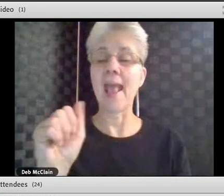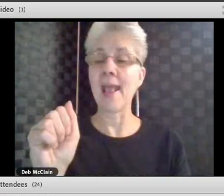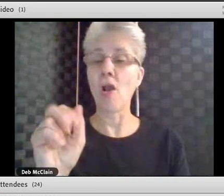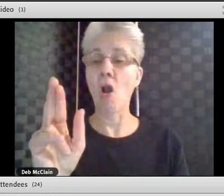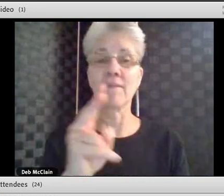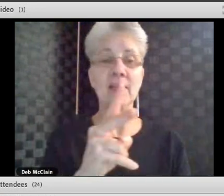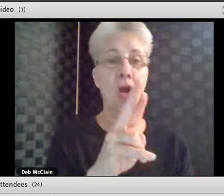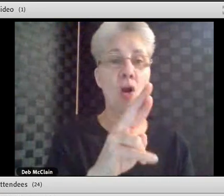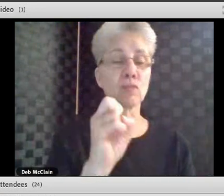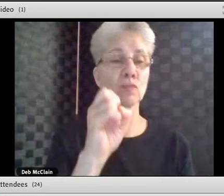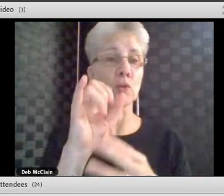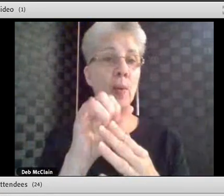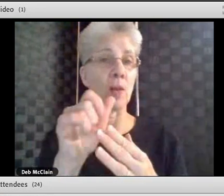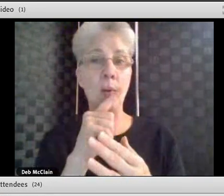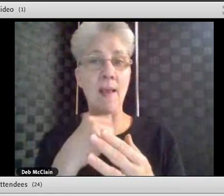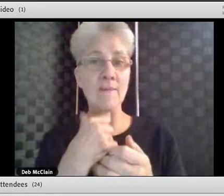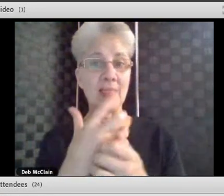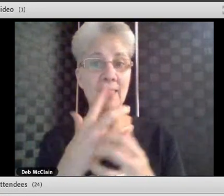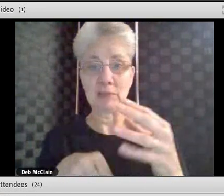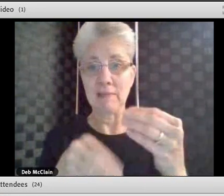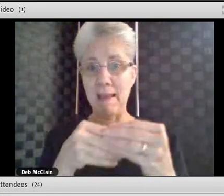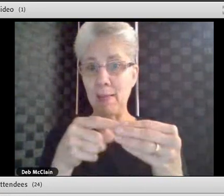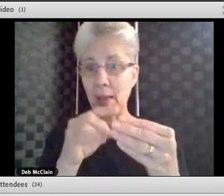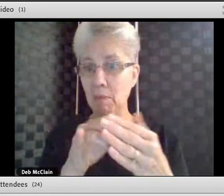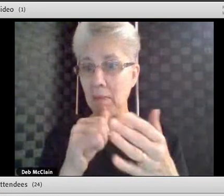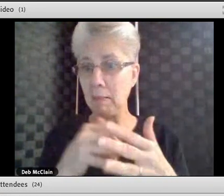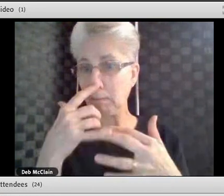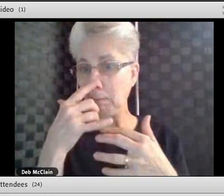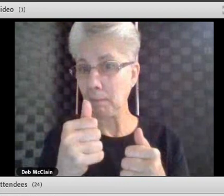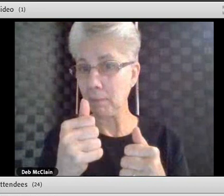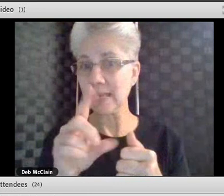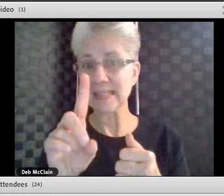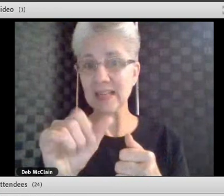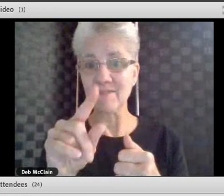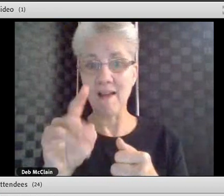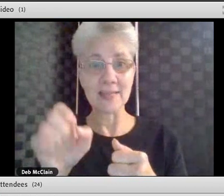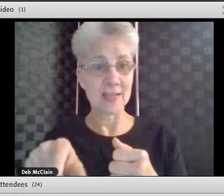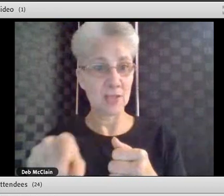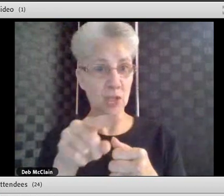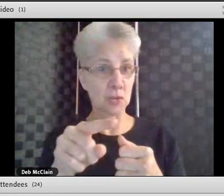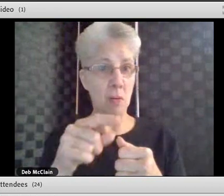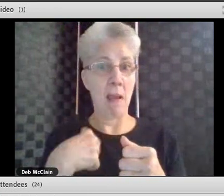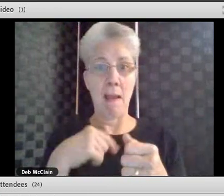So anybody have anything to add about that or any devices that I didn't mention, please speak up